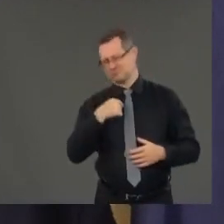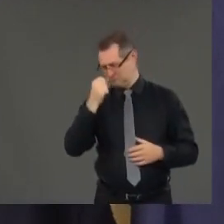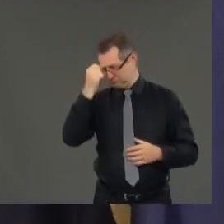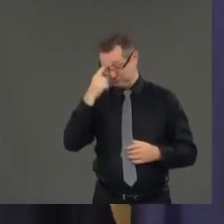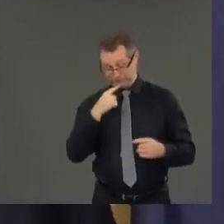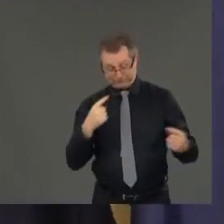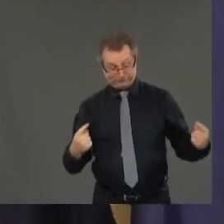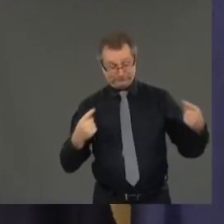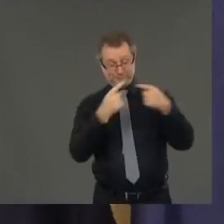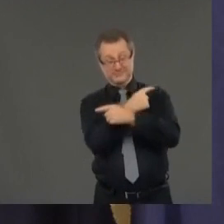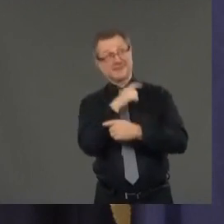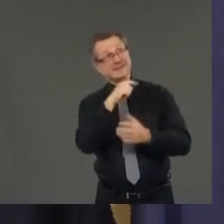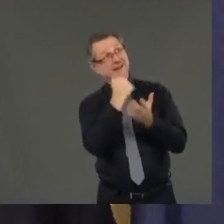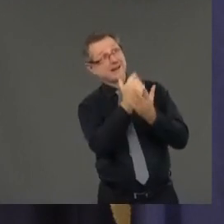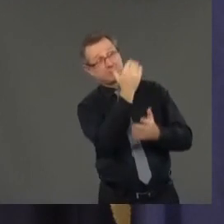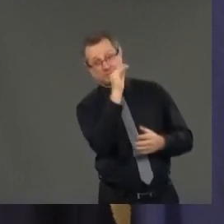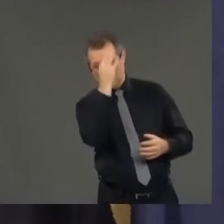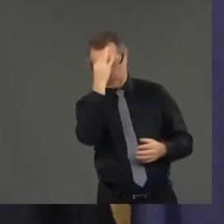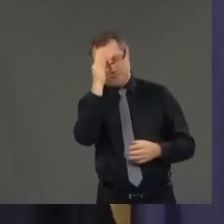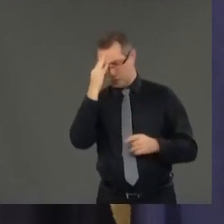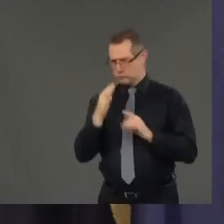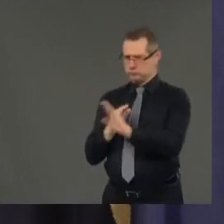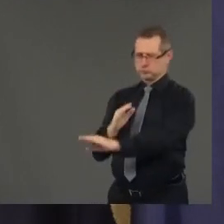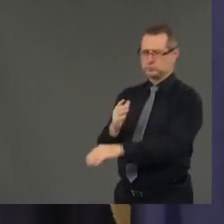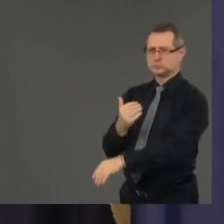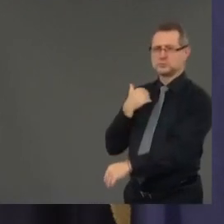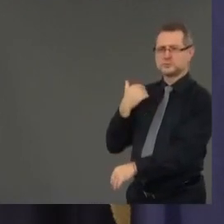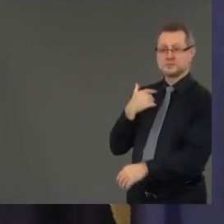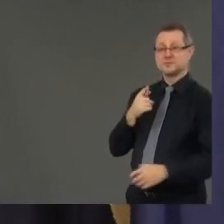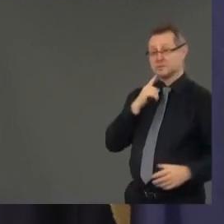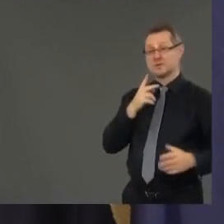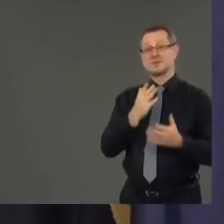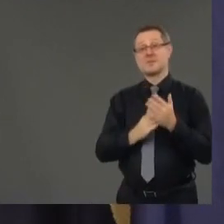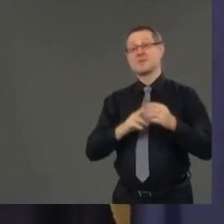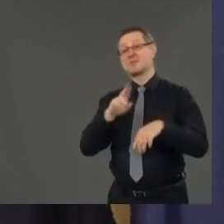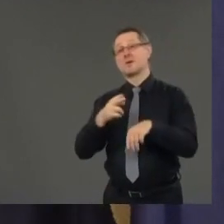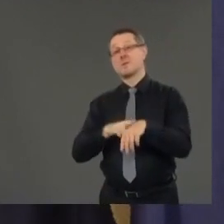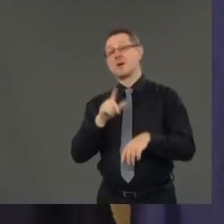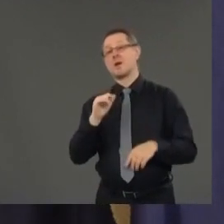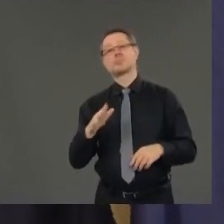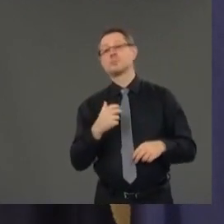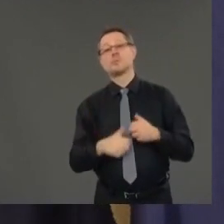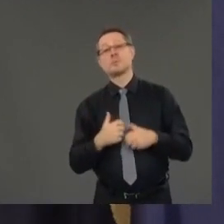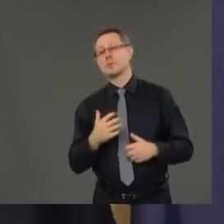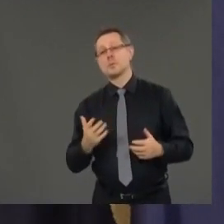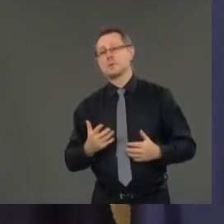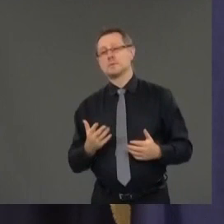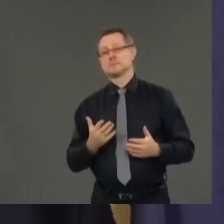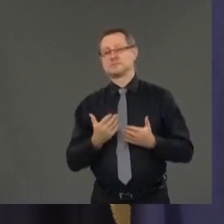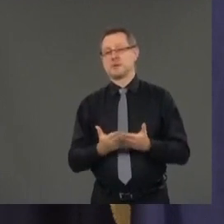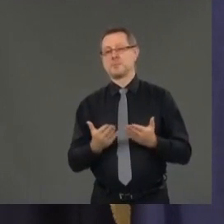JOB. STATES SAY WE NEED MORE HELP FROM THE FEDERAL GOVERNMENT, IT'S TRUE ON BOTH ENDS.